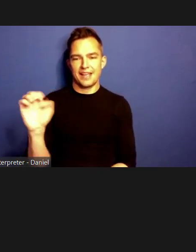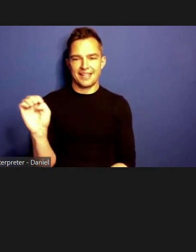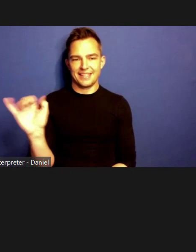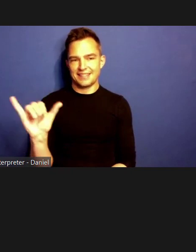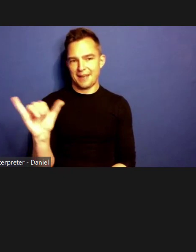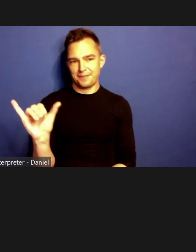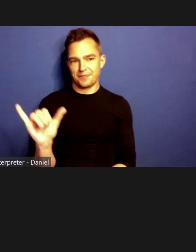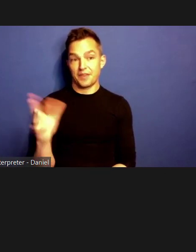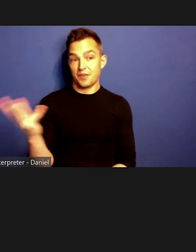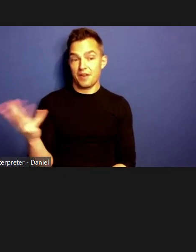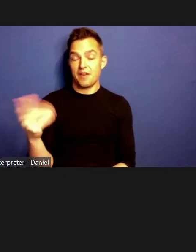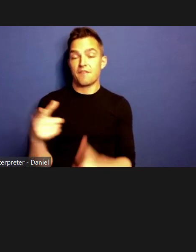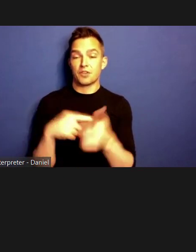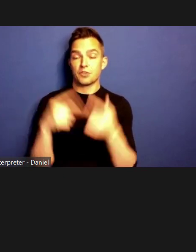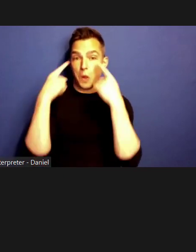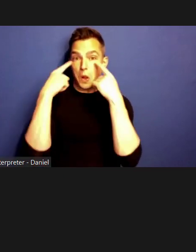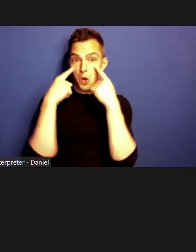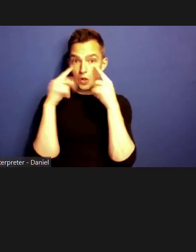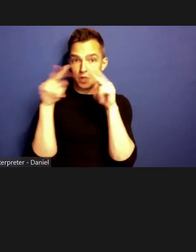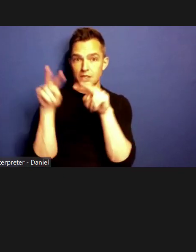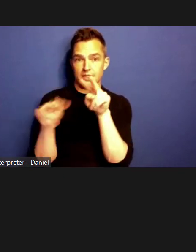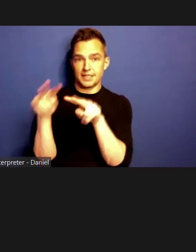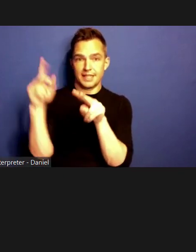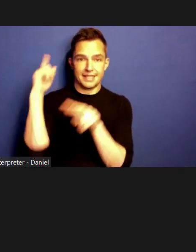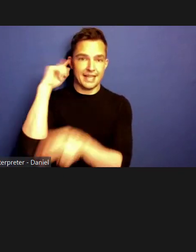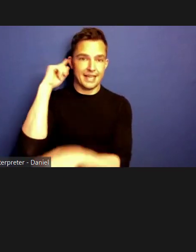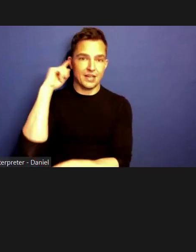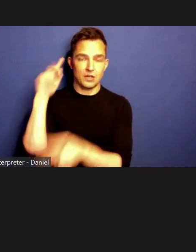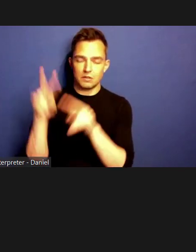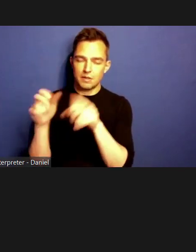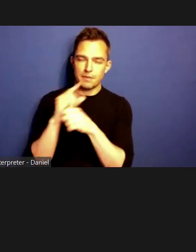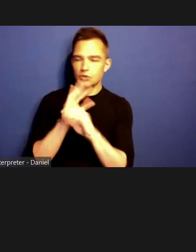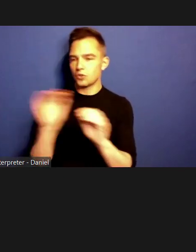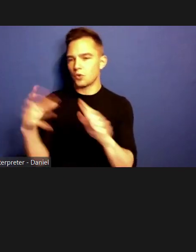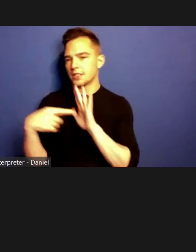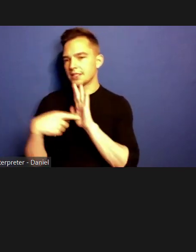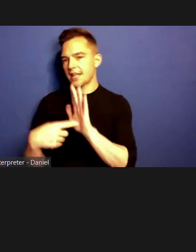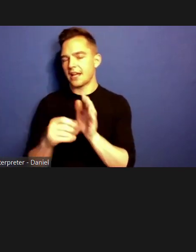We're going to look at the ear to make sure there is no sign of